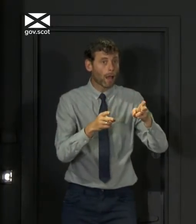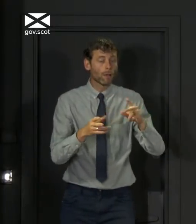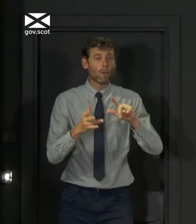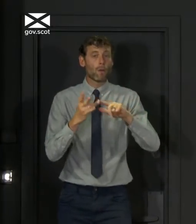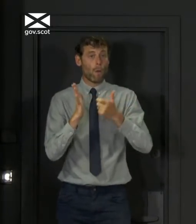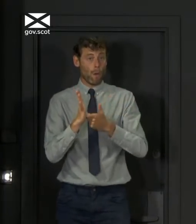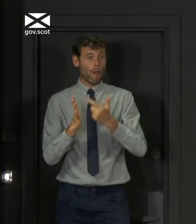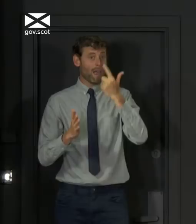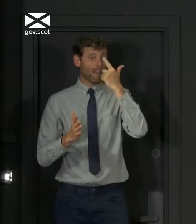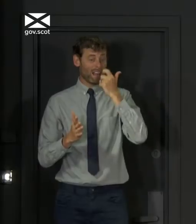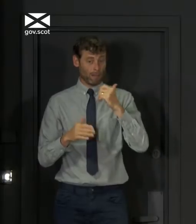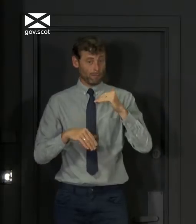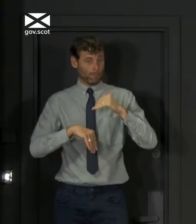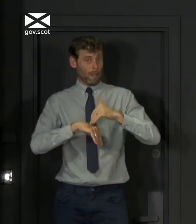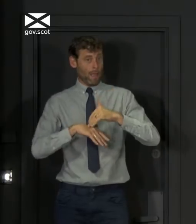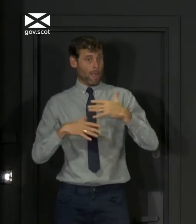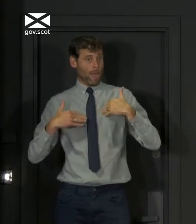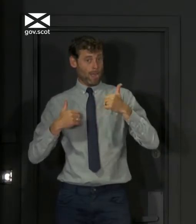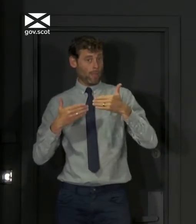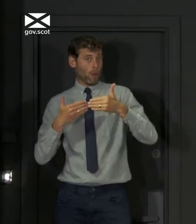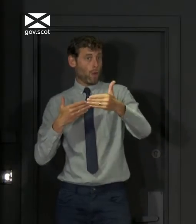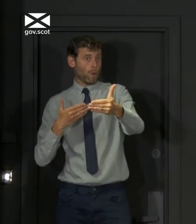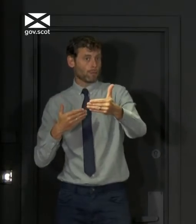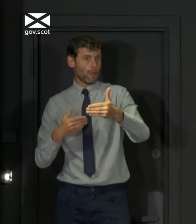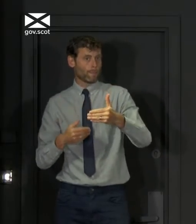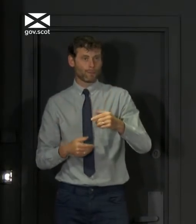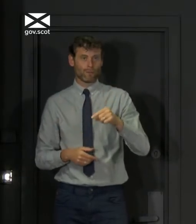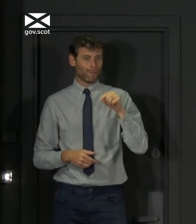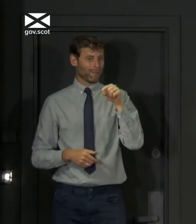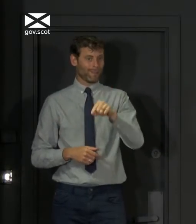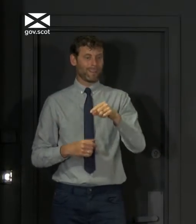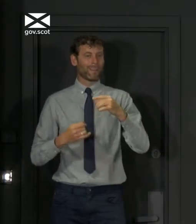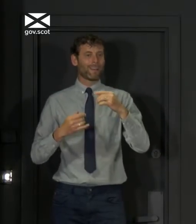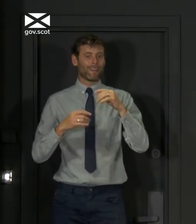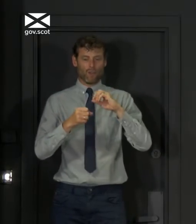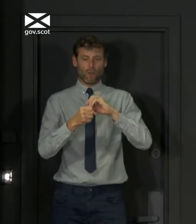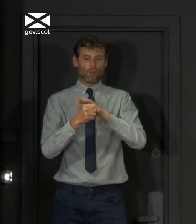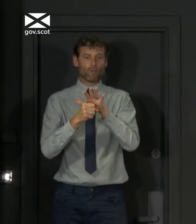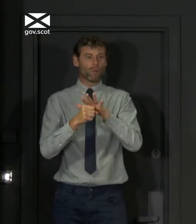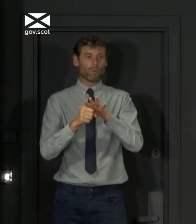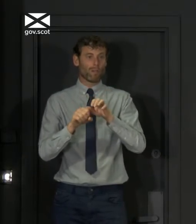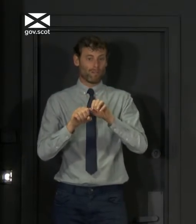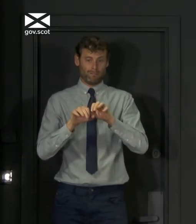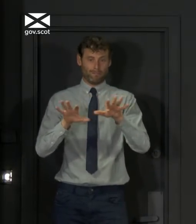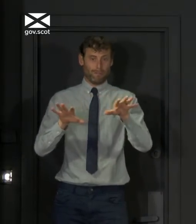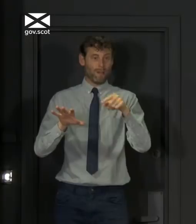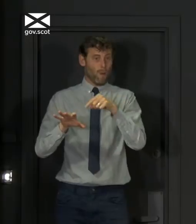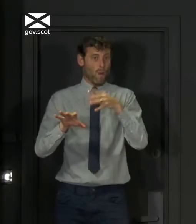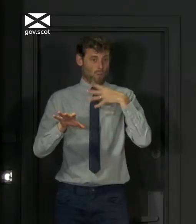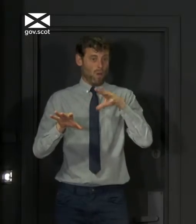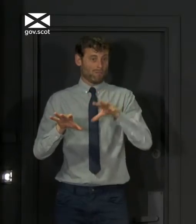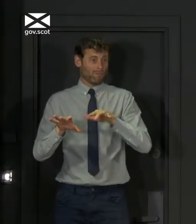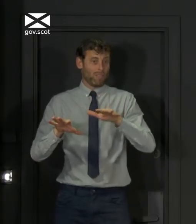damage - this virus will take those opportunities if we give them to it. So we mustn't provide them.